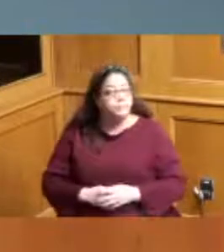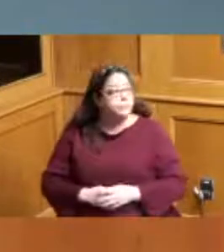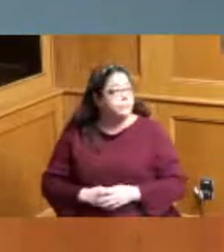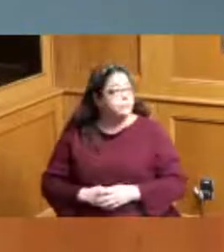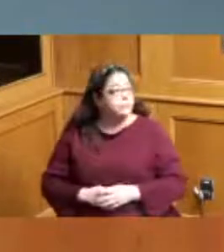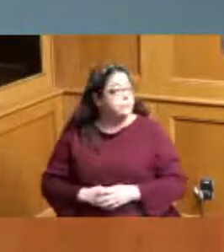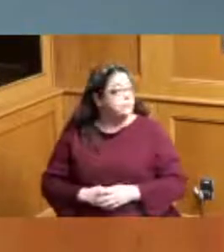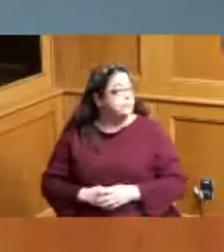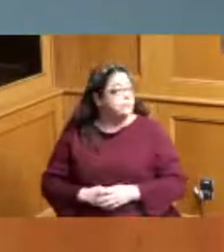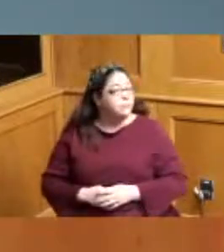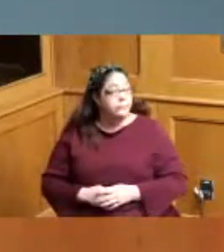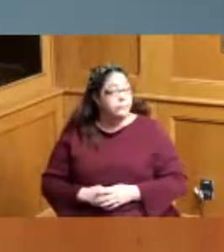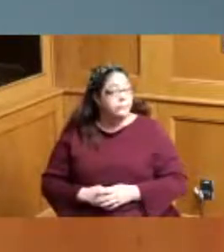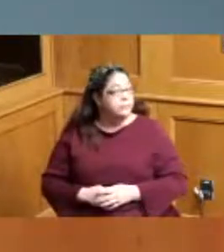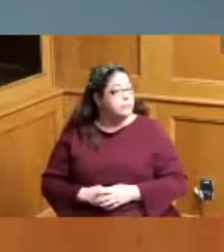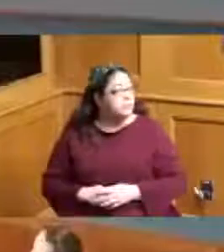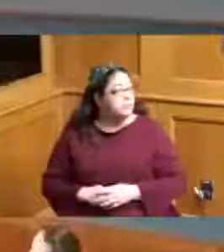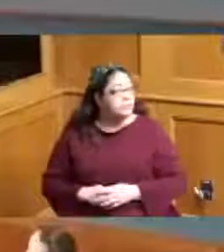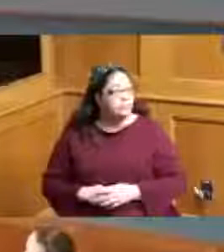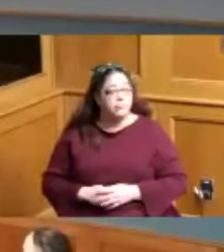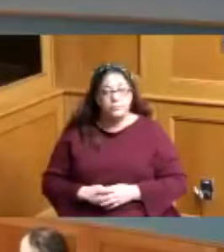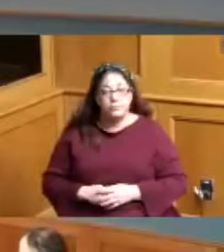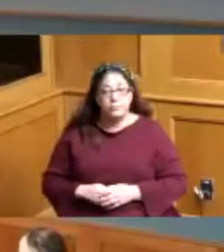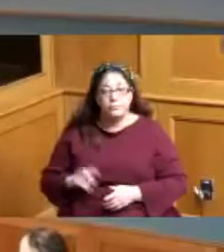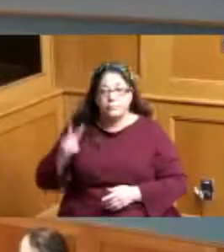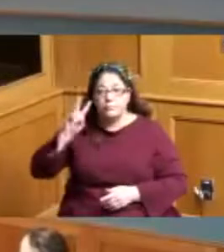Madam President yes can I just want to bring something to light maybe we could